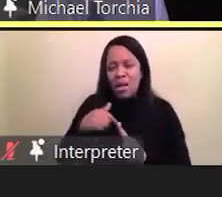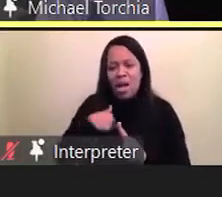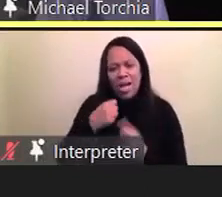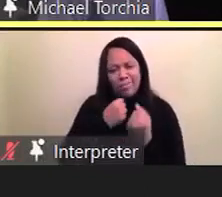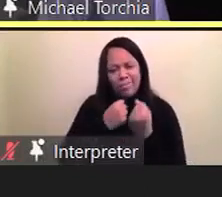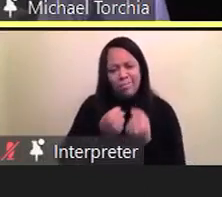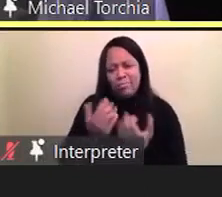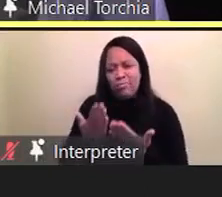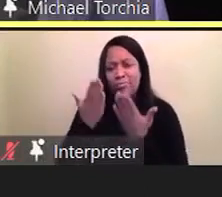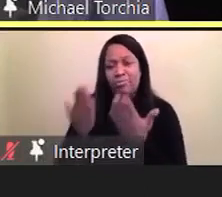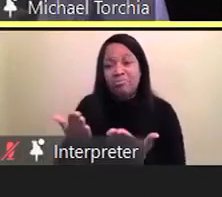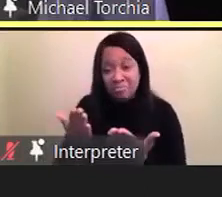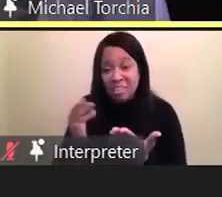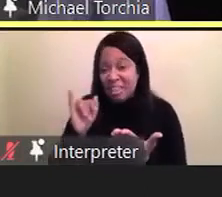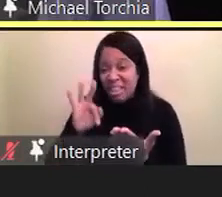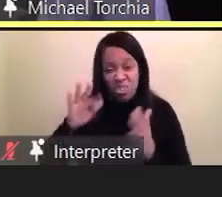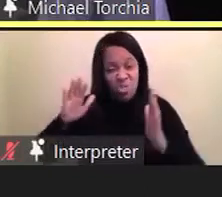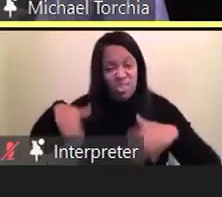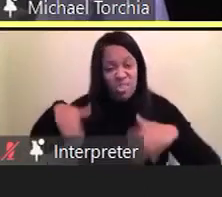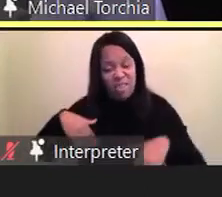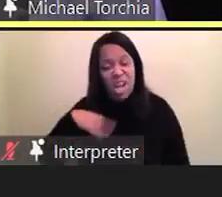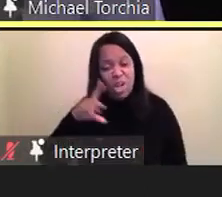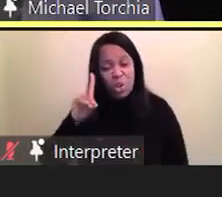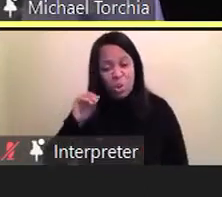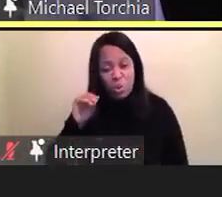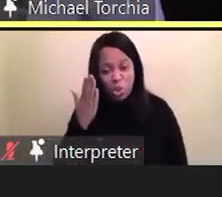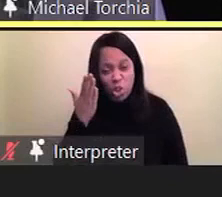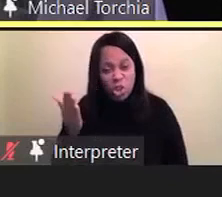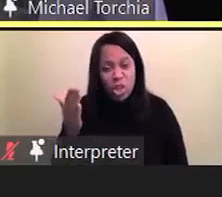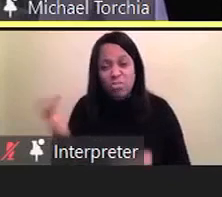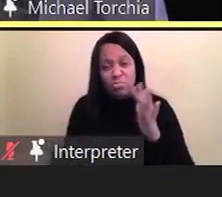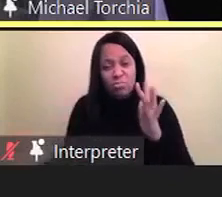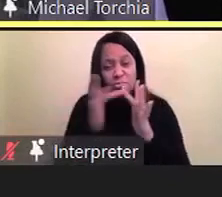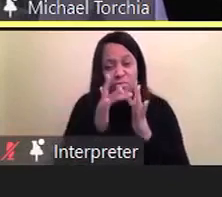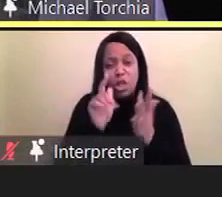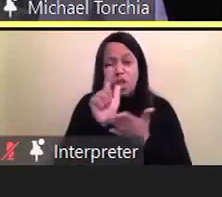had that conducted that you contact an attorney to do that at some point.